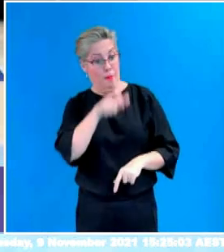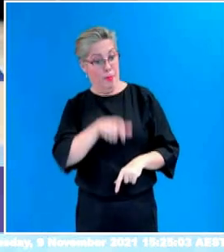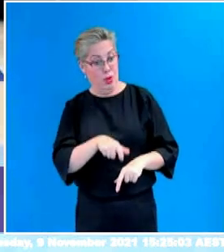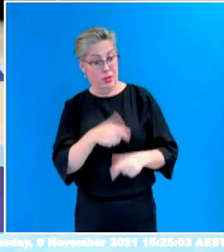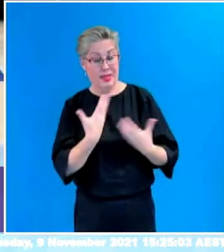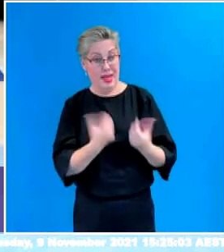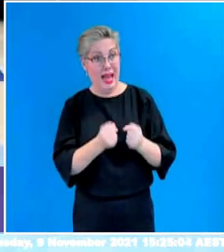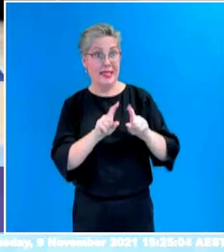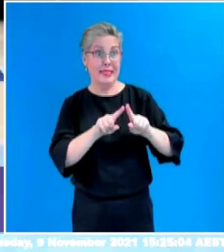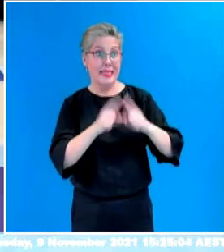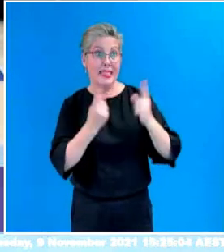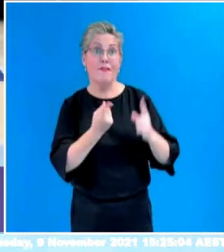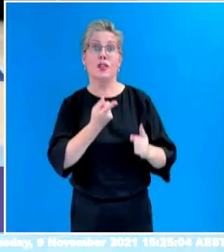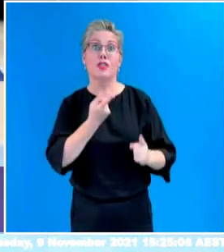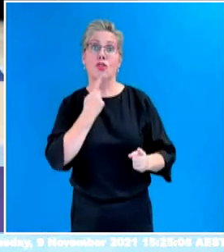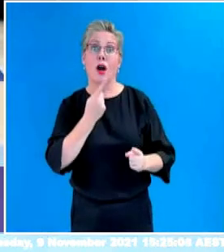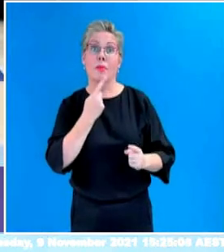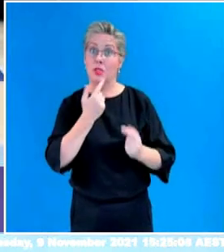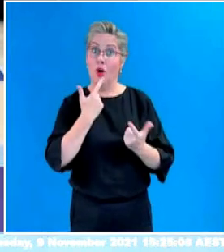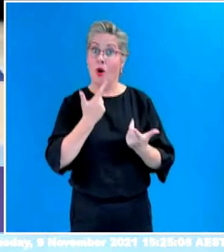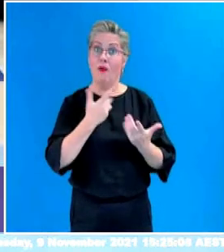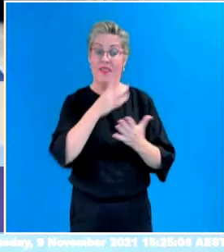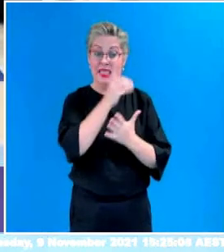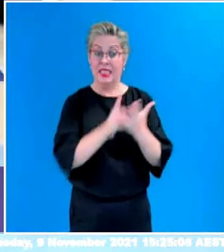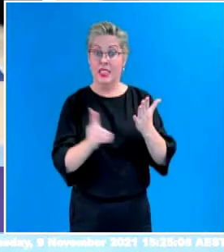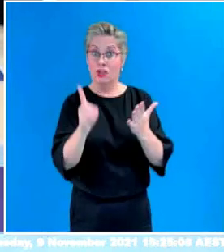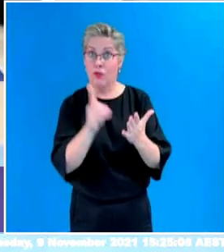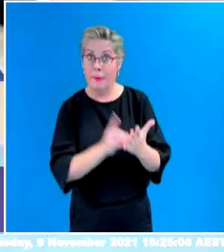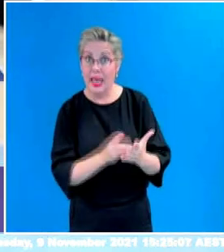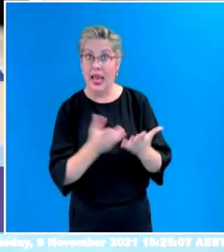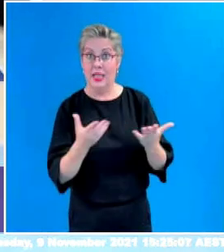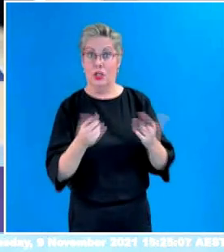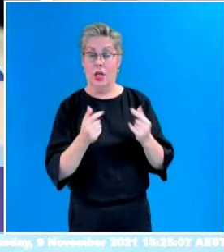multiple forms of discrimination, such that they become indistinguishable ---